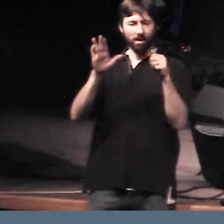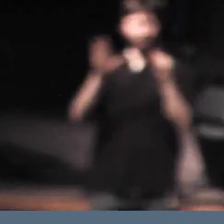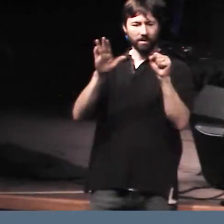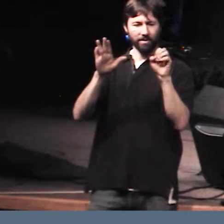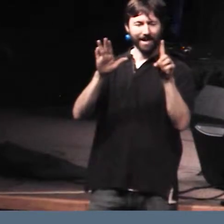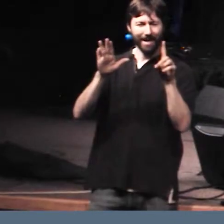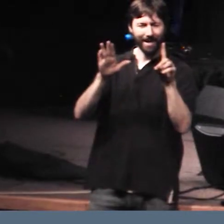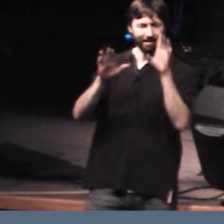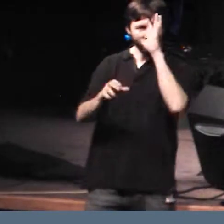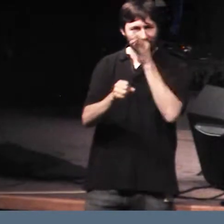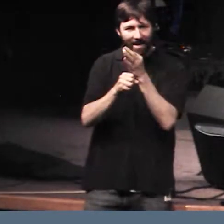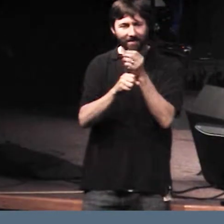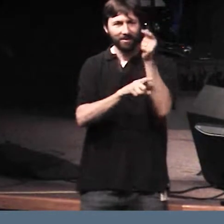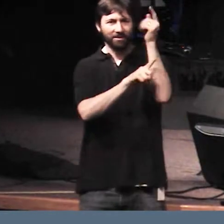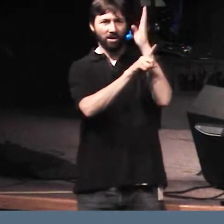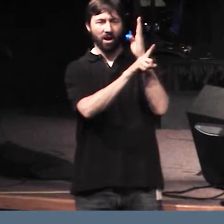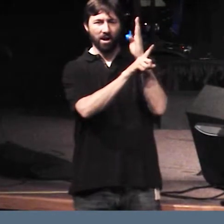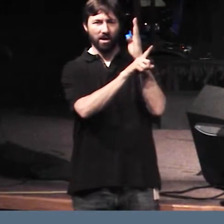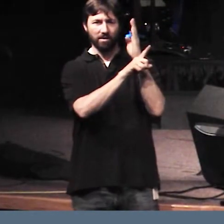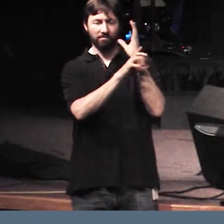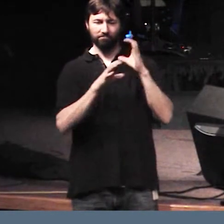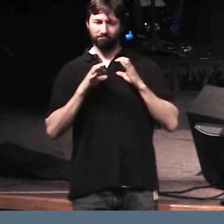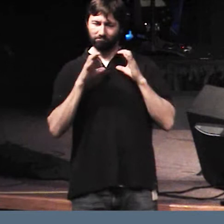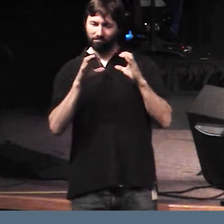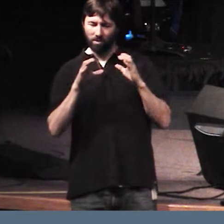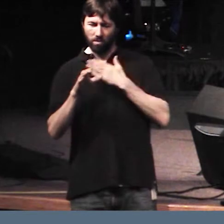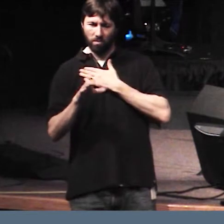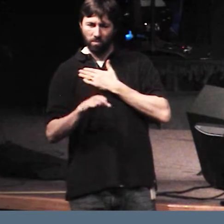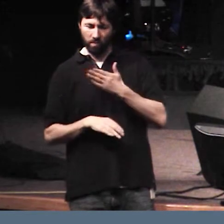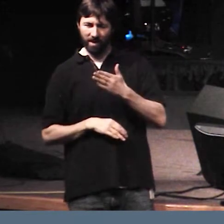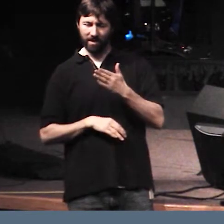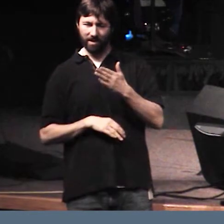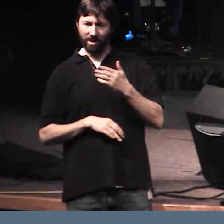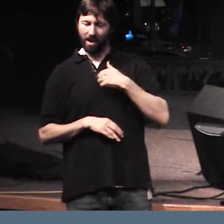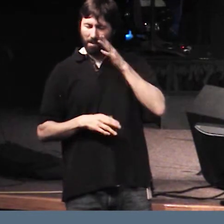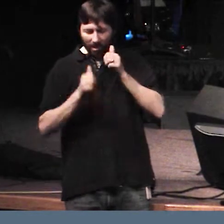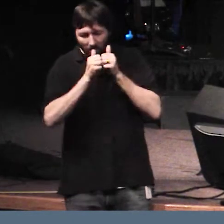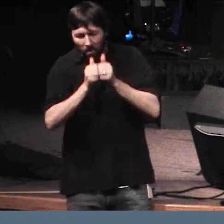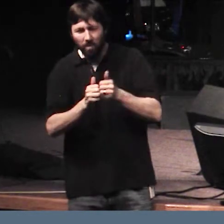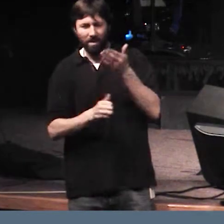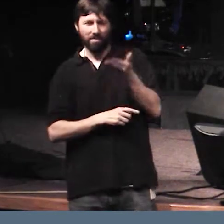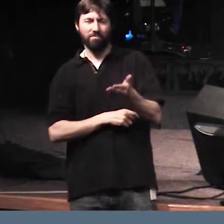the faithfulness of God this commitment to say I'll do whatever it takes I'll go with you at all stand by you through thick and thin even if it means